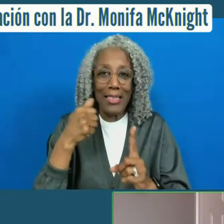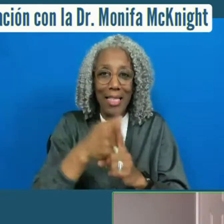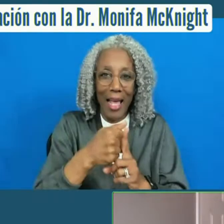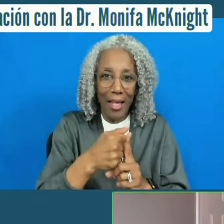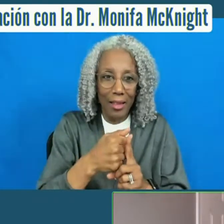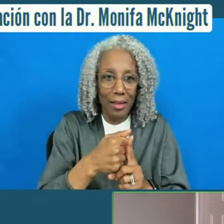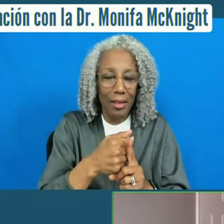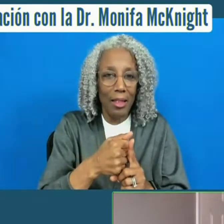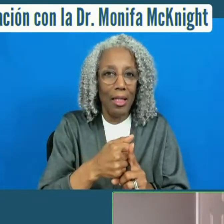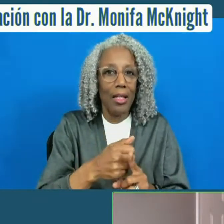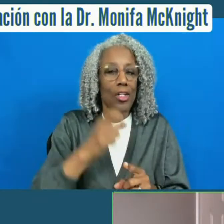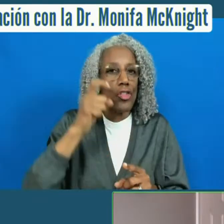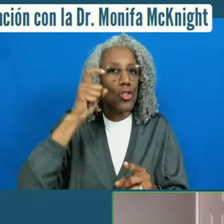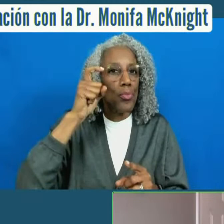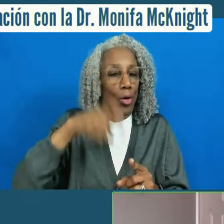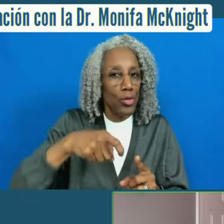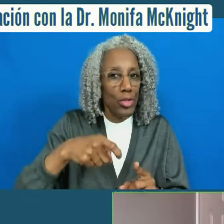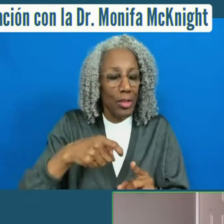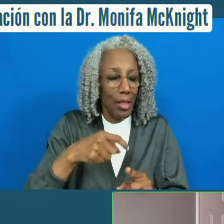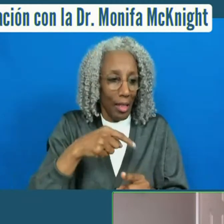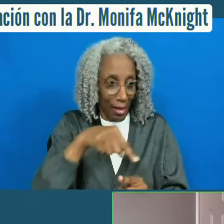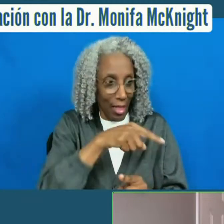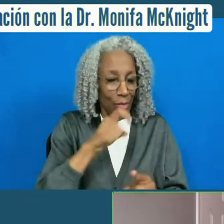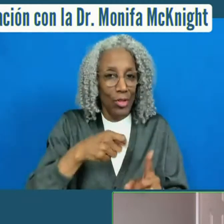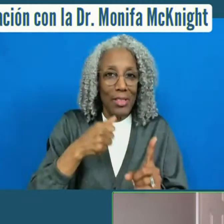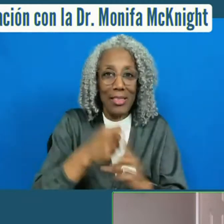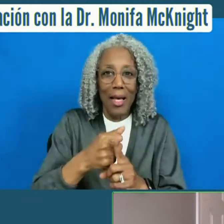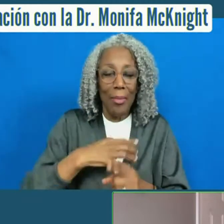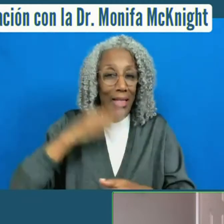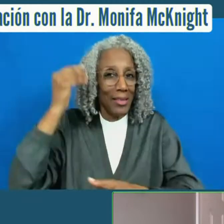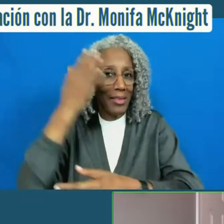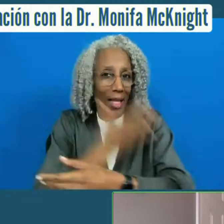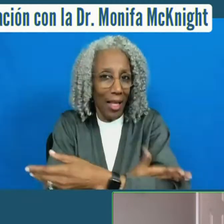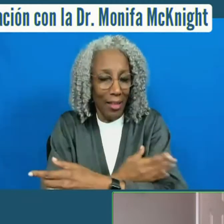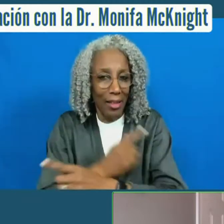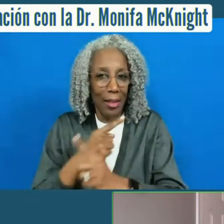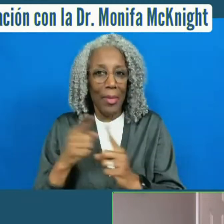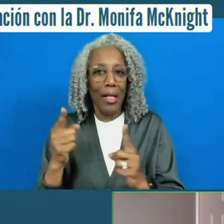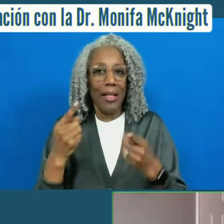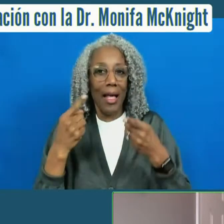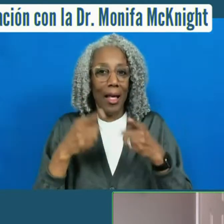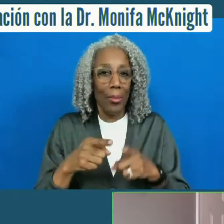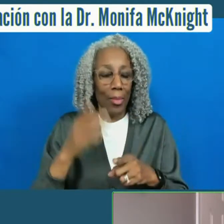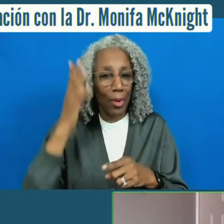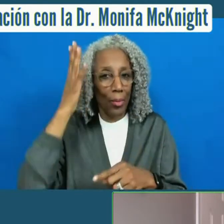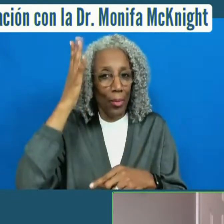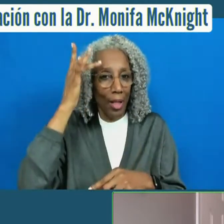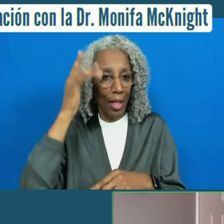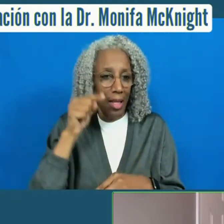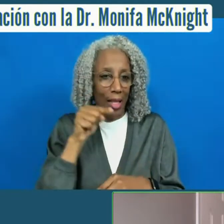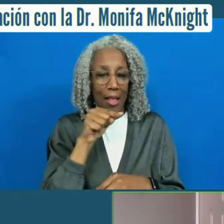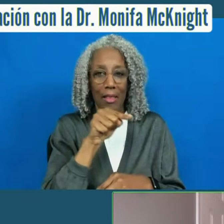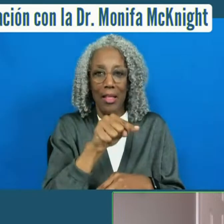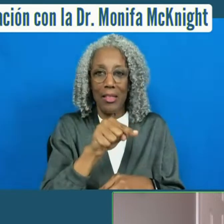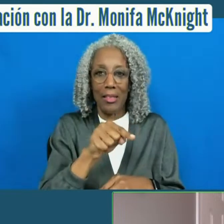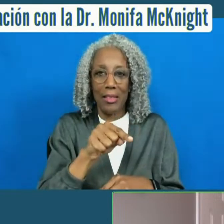that day we learned that the attack was actually meant for my